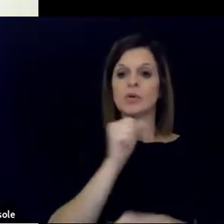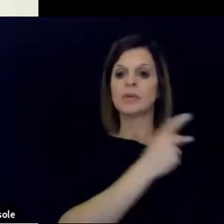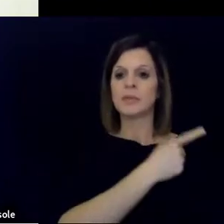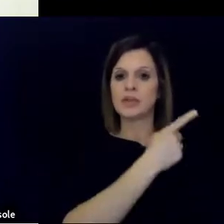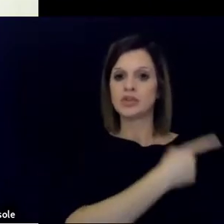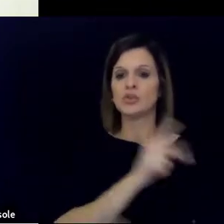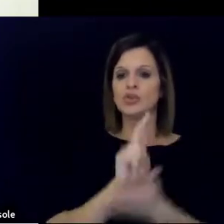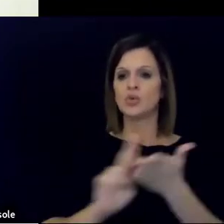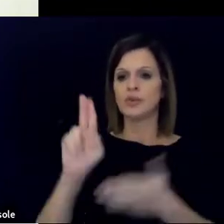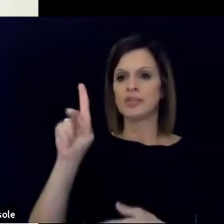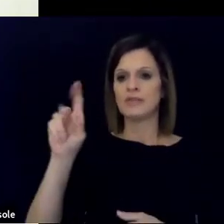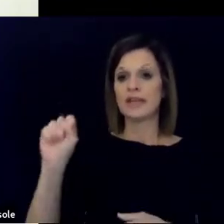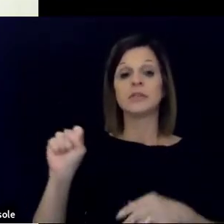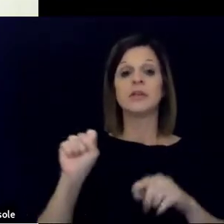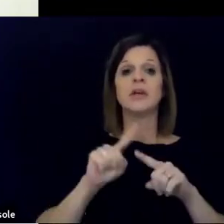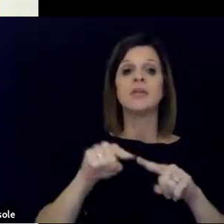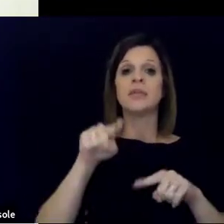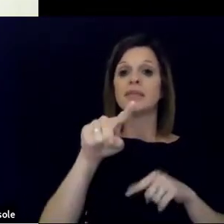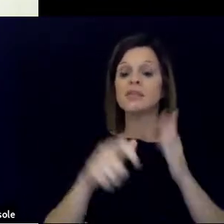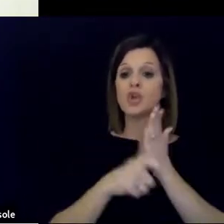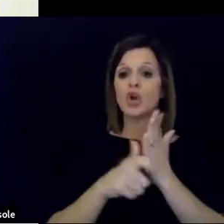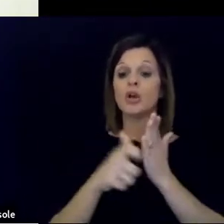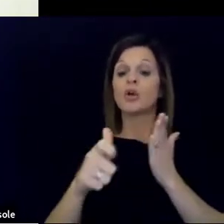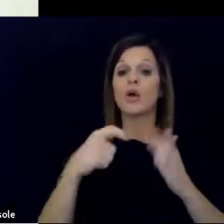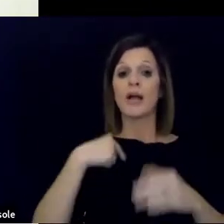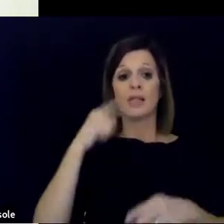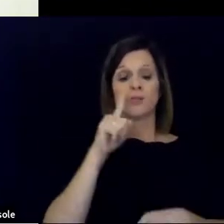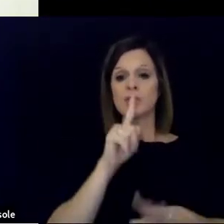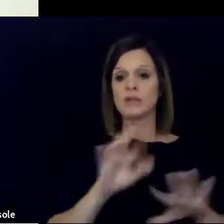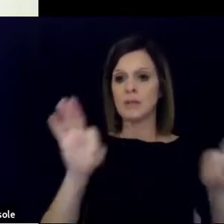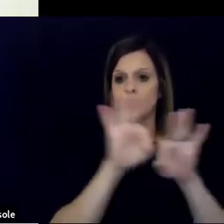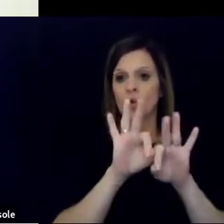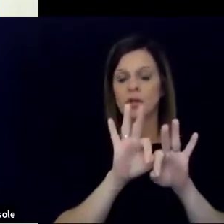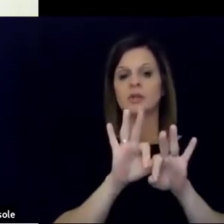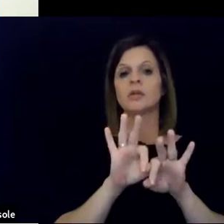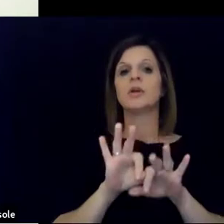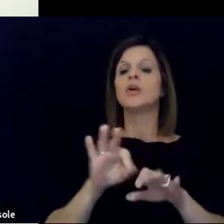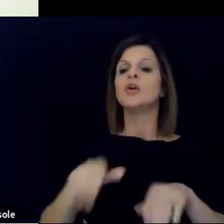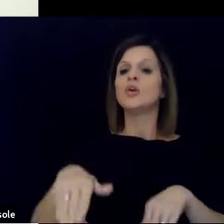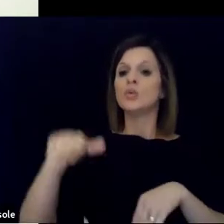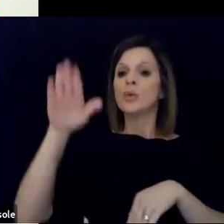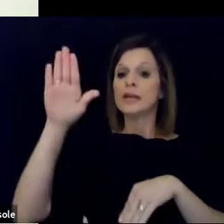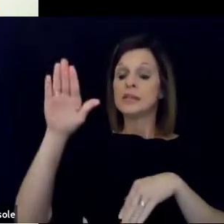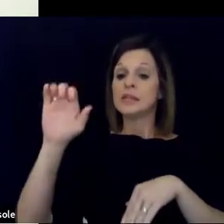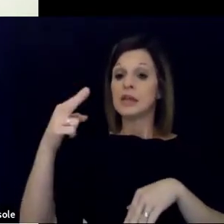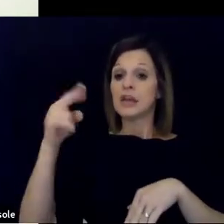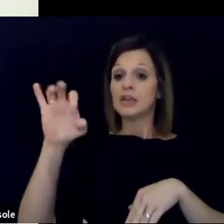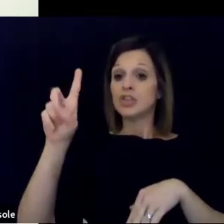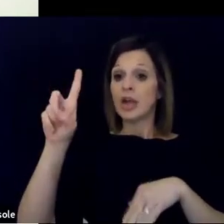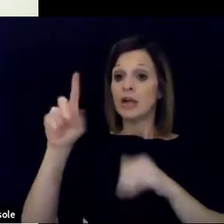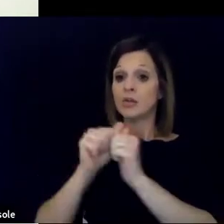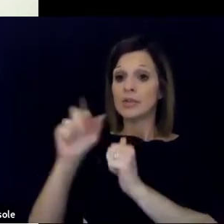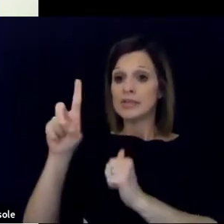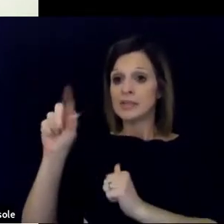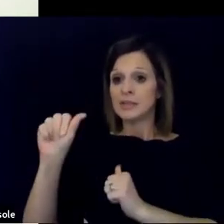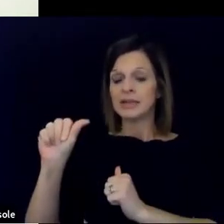Raising a child with disabilities is not a sprint, it's a marathon. You've got to pace yourself on a marathon